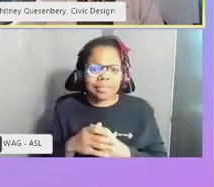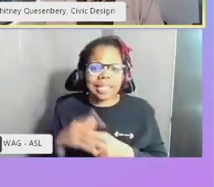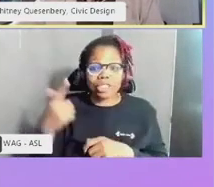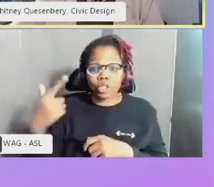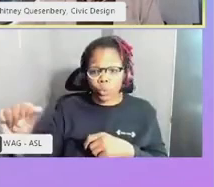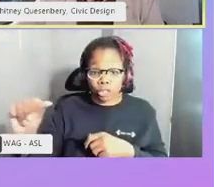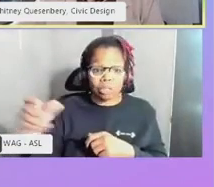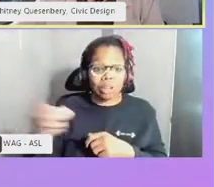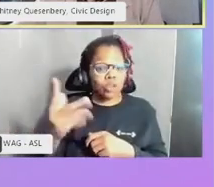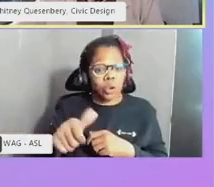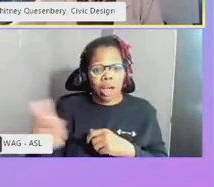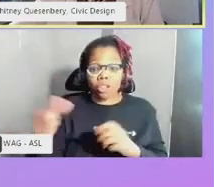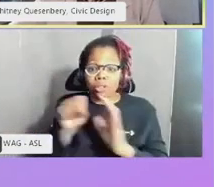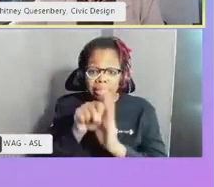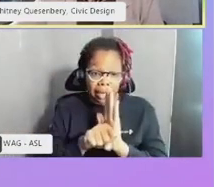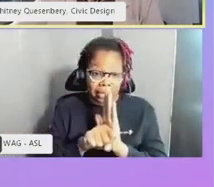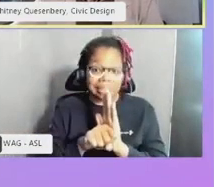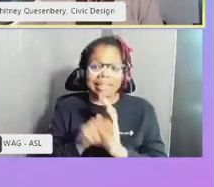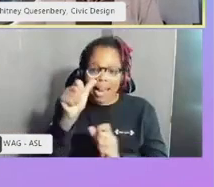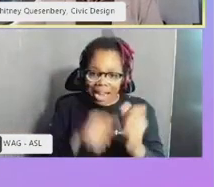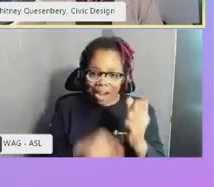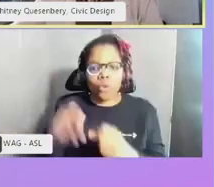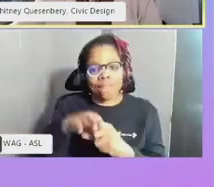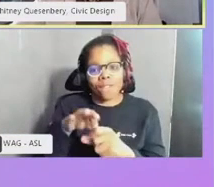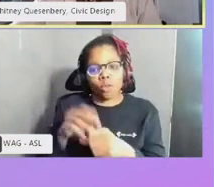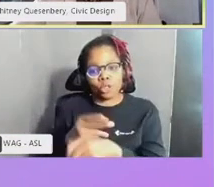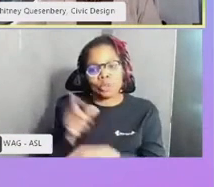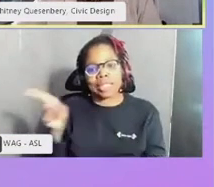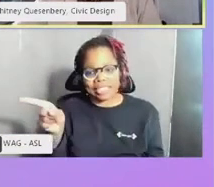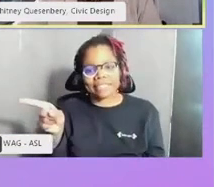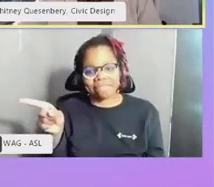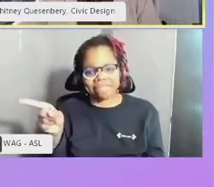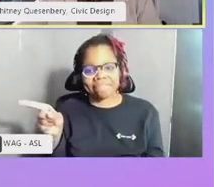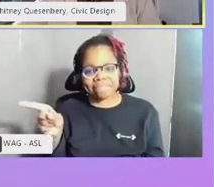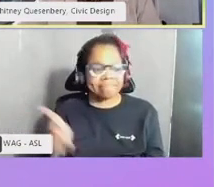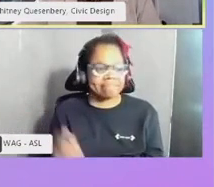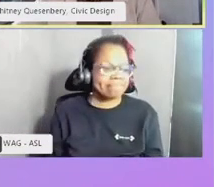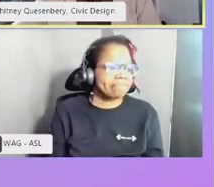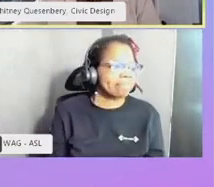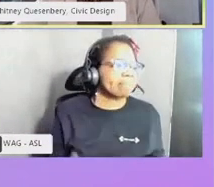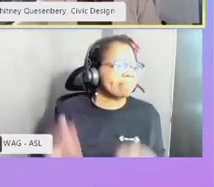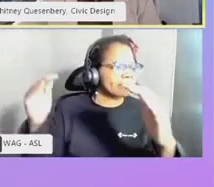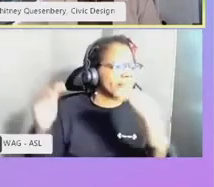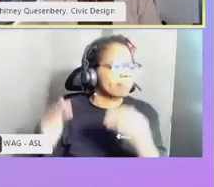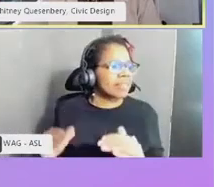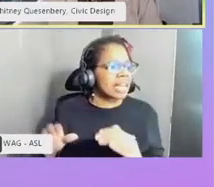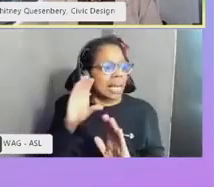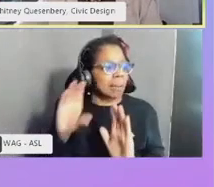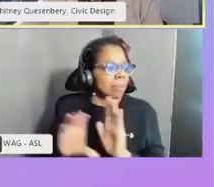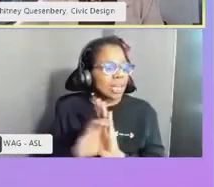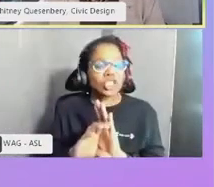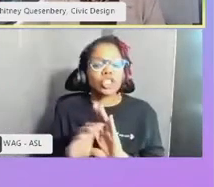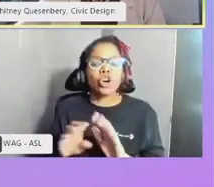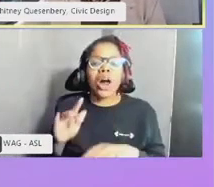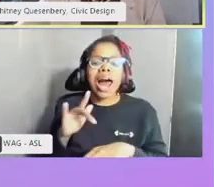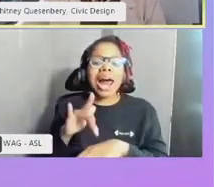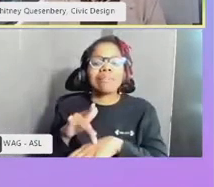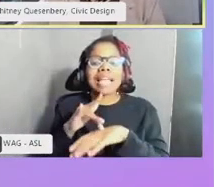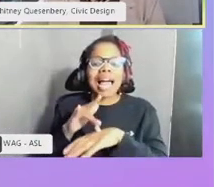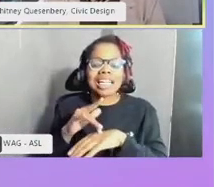these is that they are less expensive, so you can afford to have more of them in a polling place. In fact, in Georgia and states, a couple